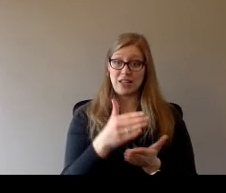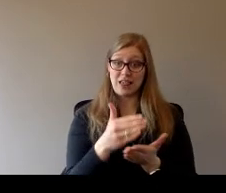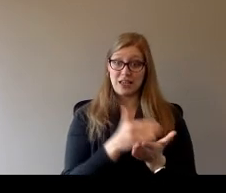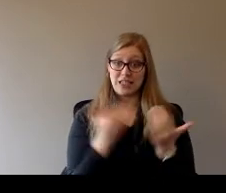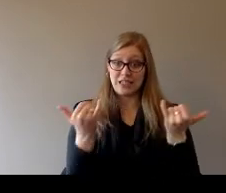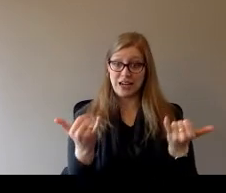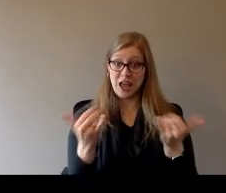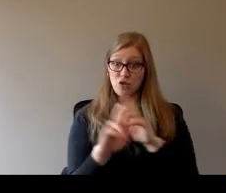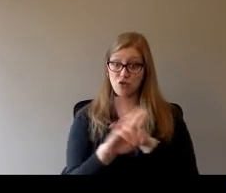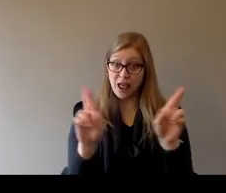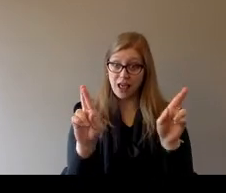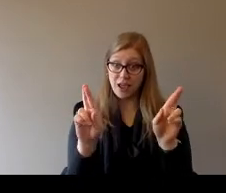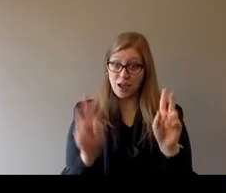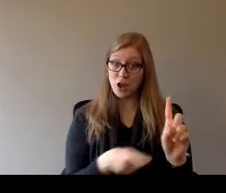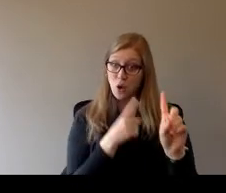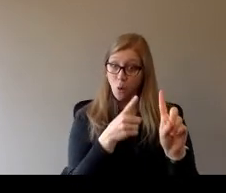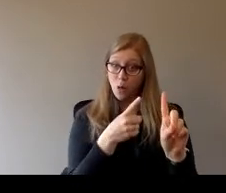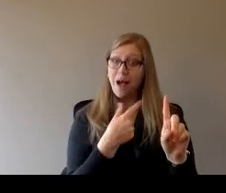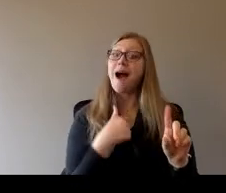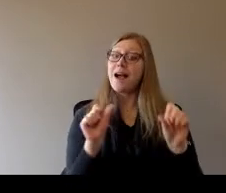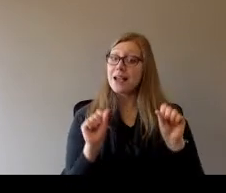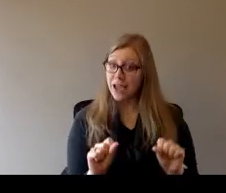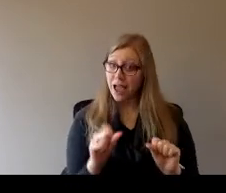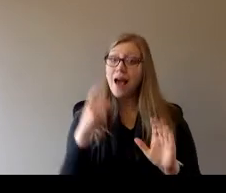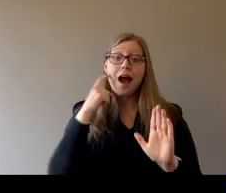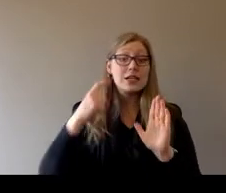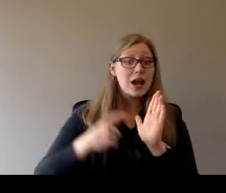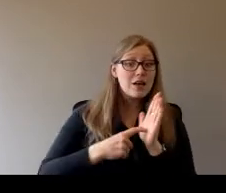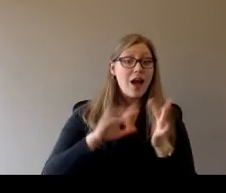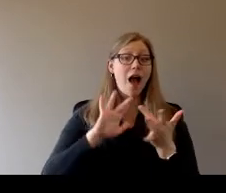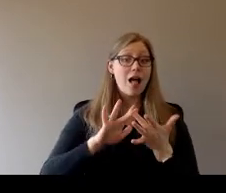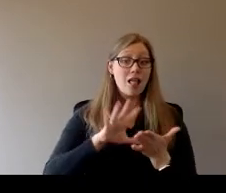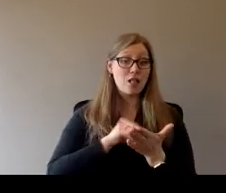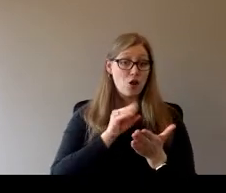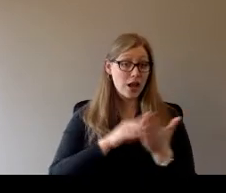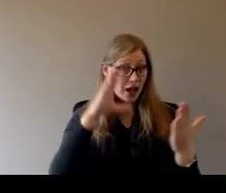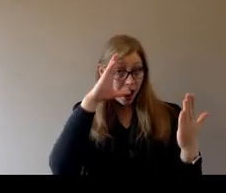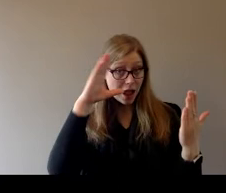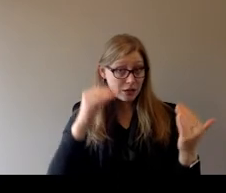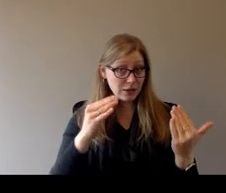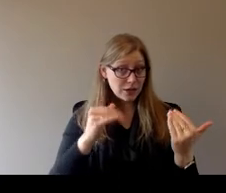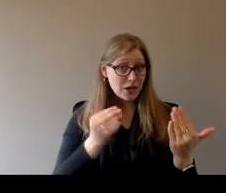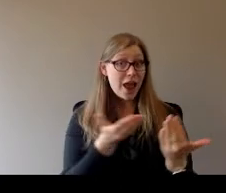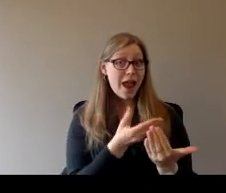So here we go. Goal: I can identify online learning expectations and routines.